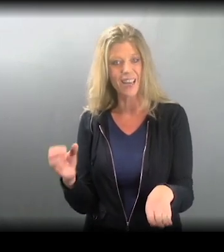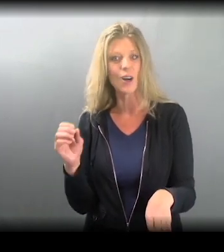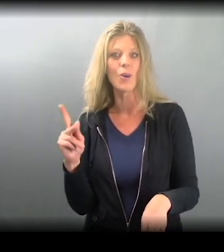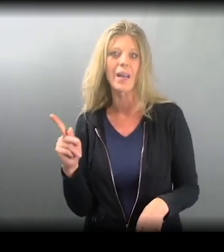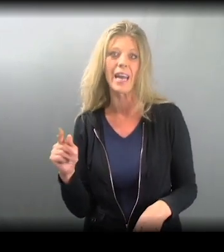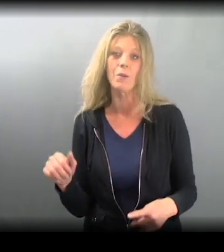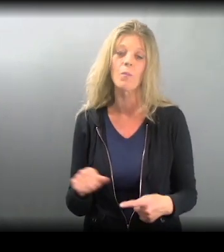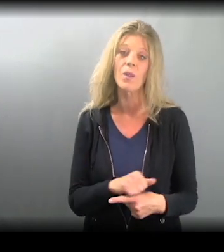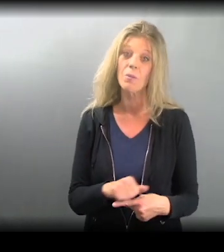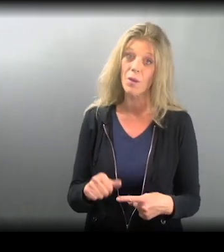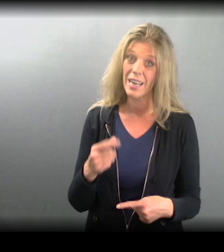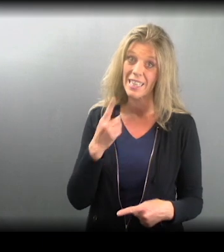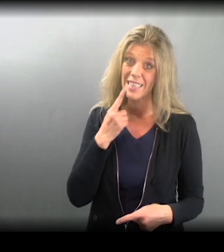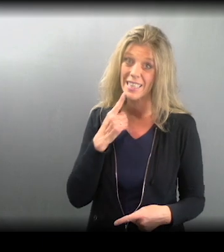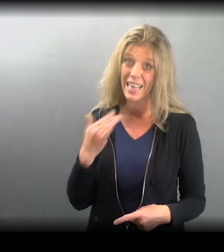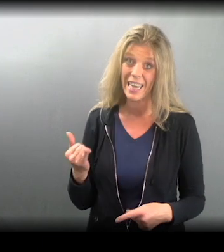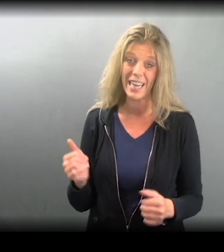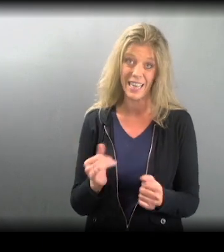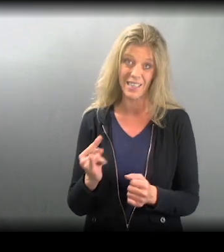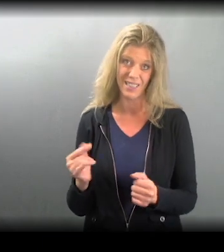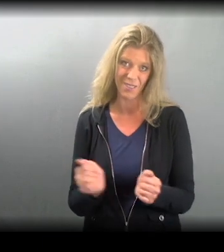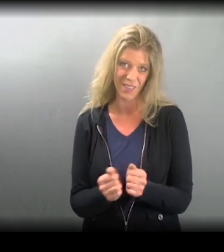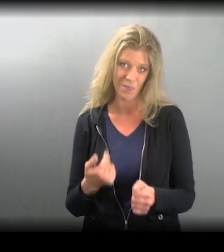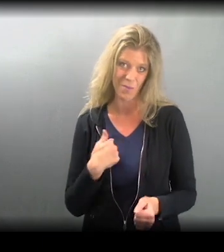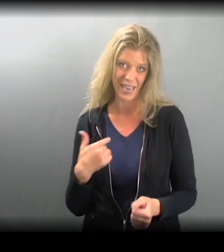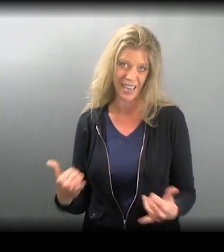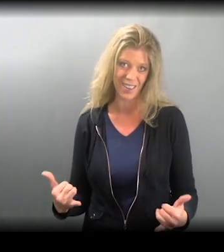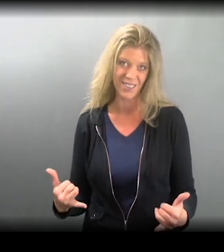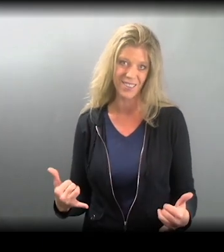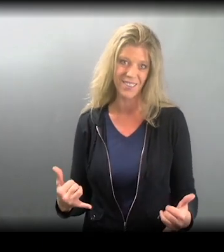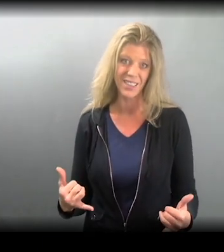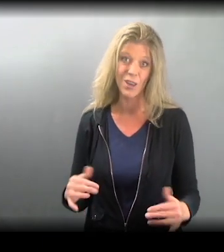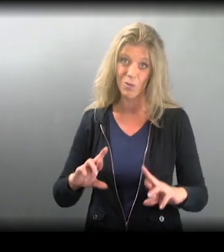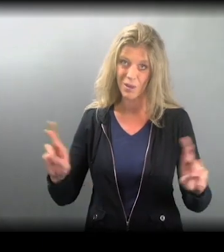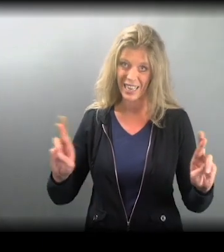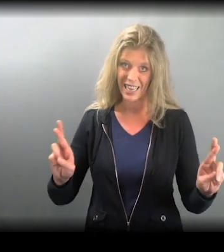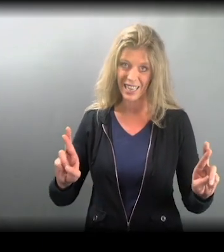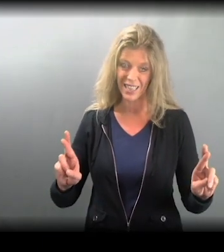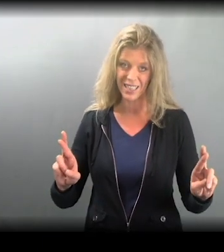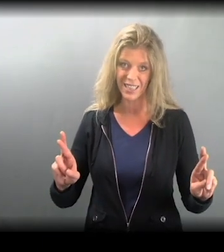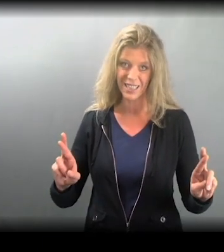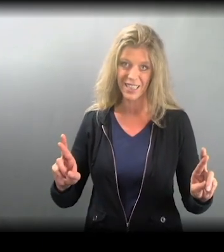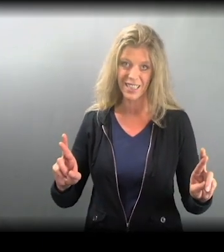OK, practice saying it with me, now. Ready?